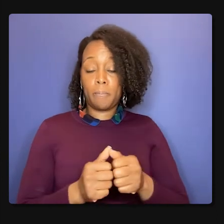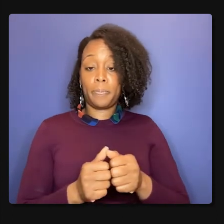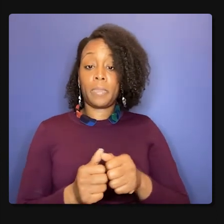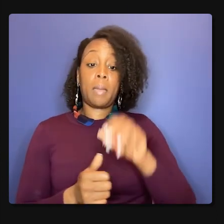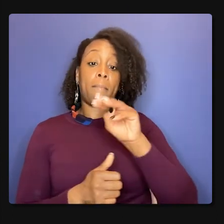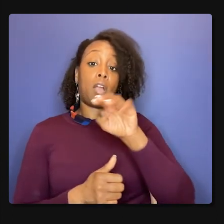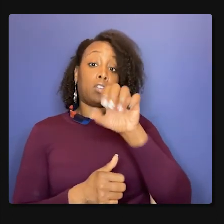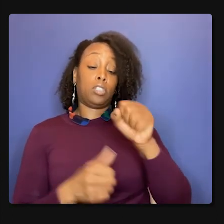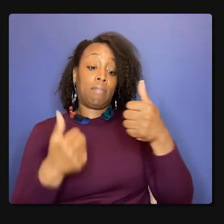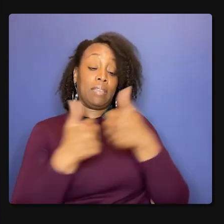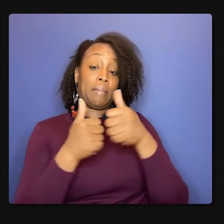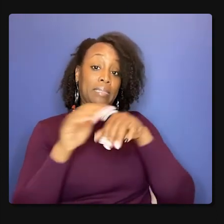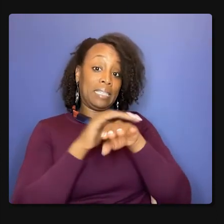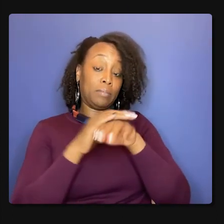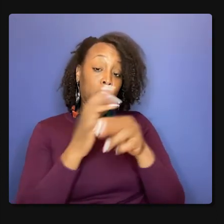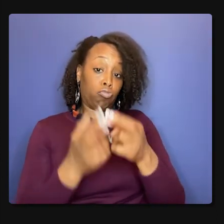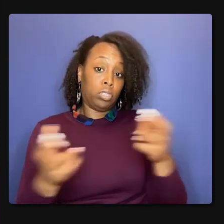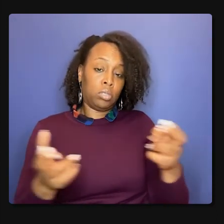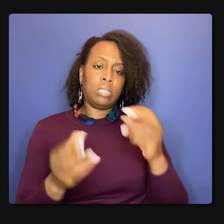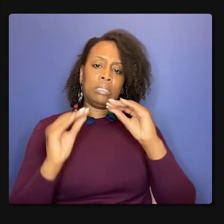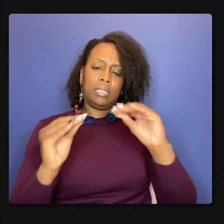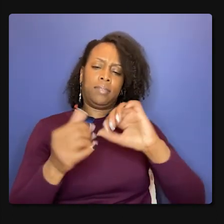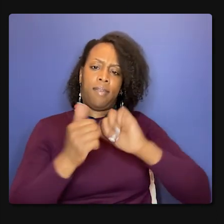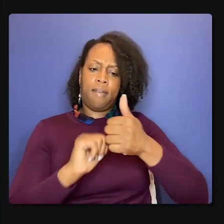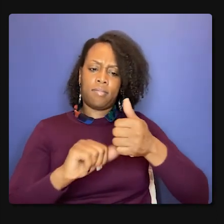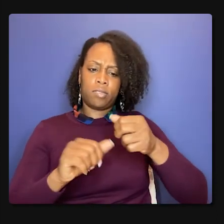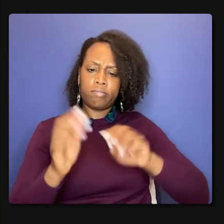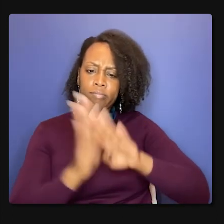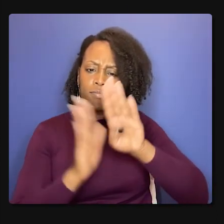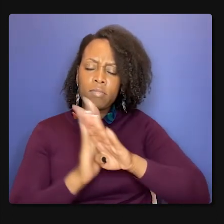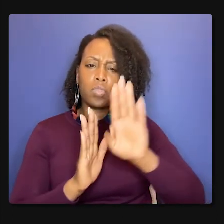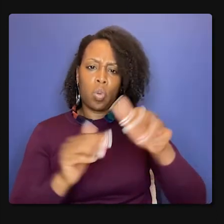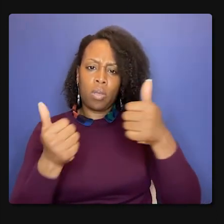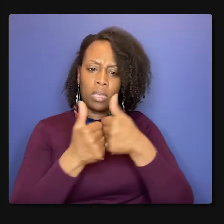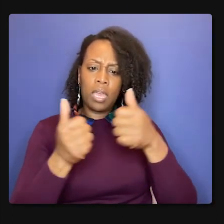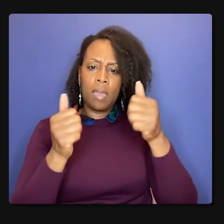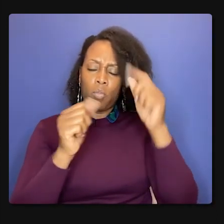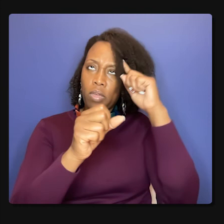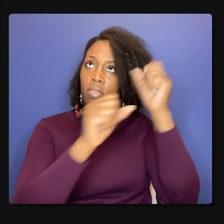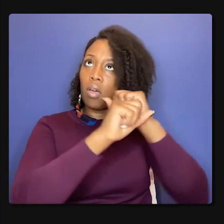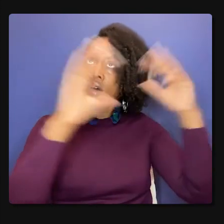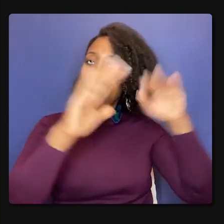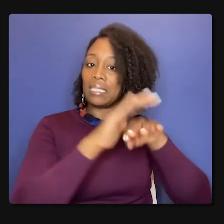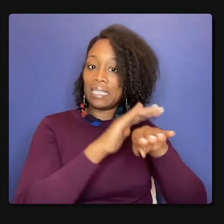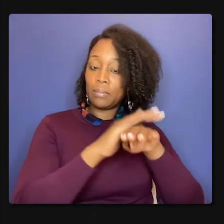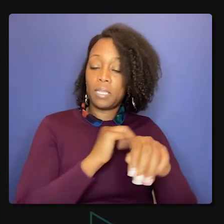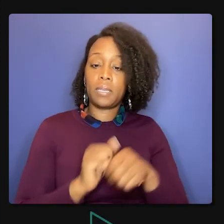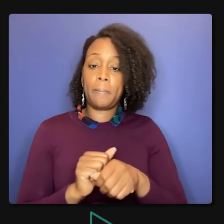Microsoft Game Accessibility Resources will teach you how to develop your game with accessibility in mind.